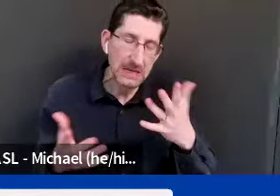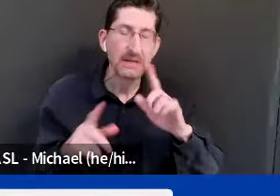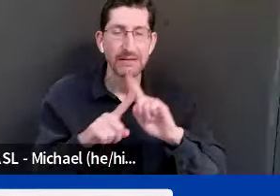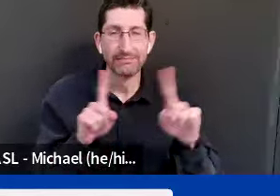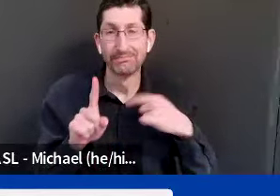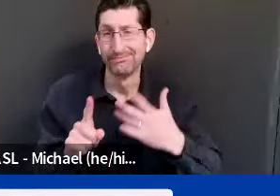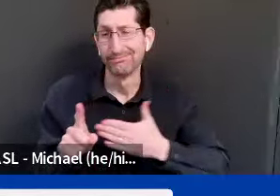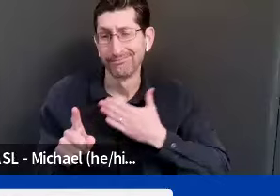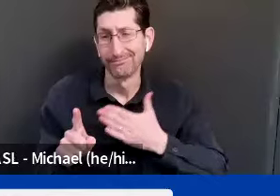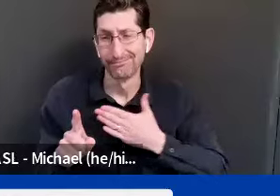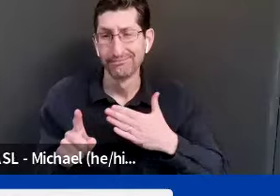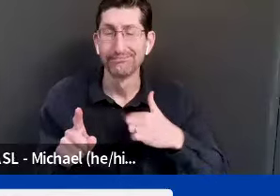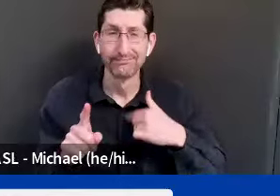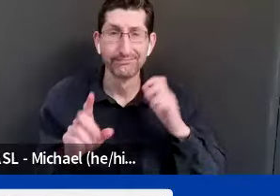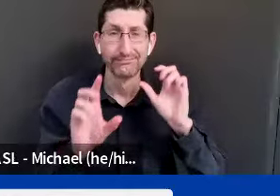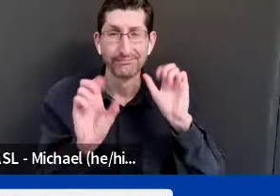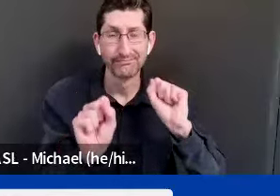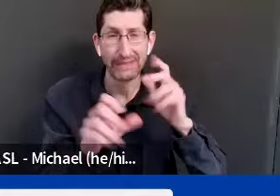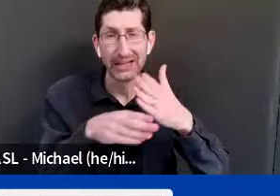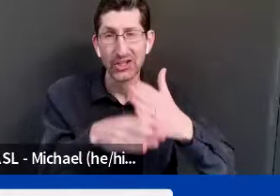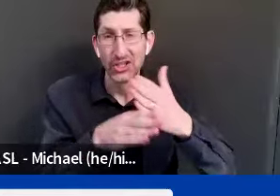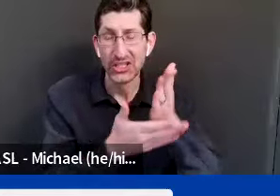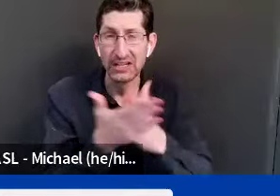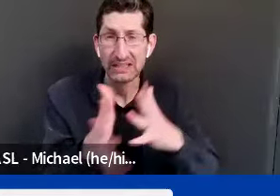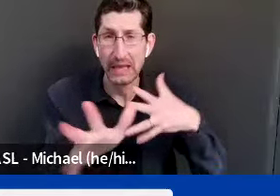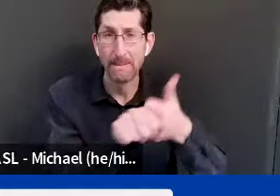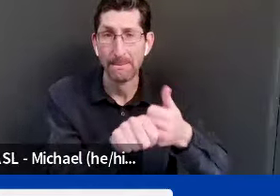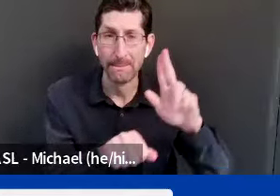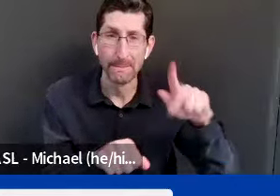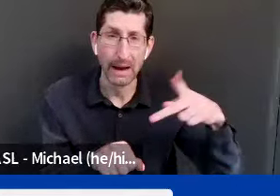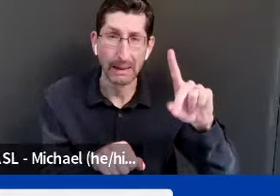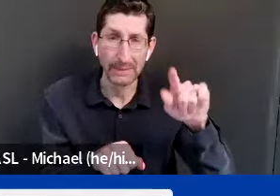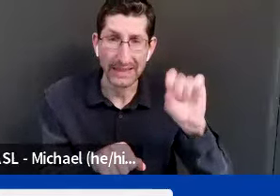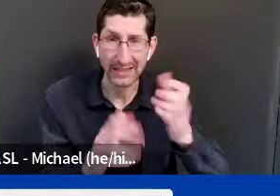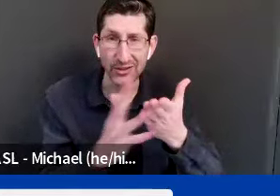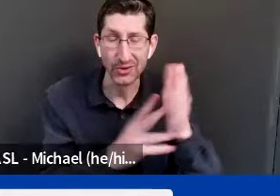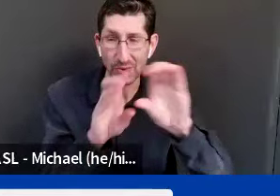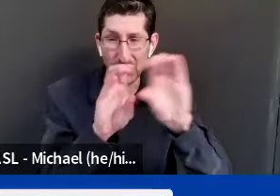STOMACH BUG. GRATEFUL FOR THE OPPORTUNITY TO